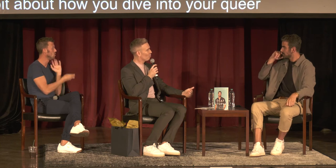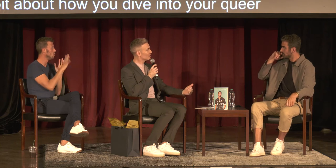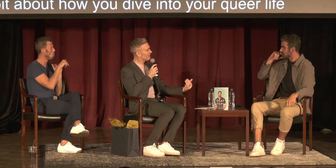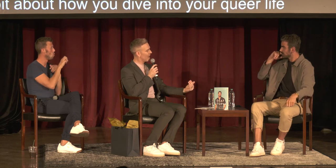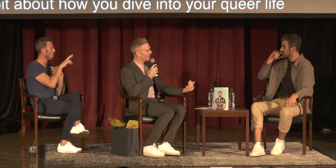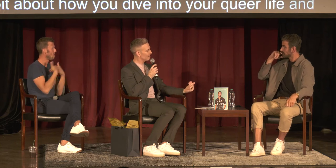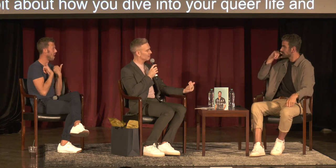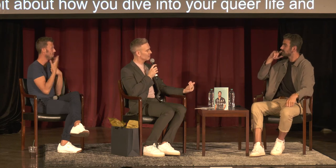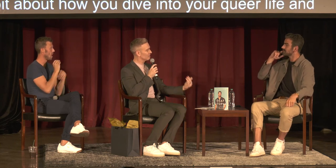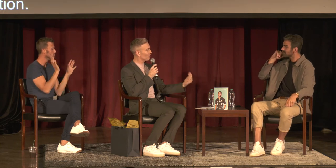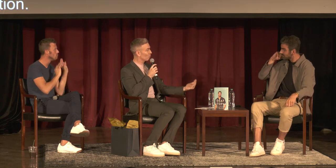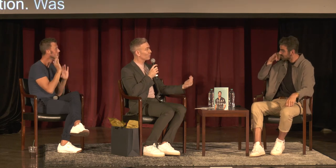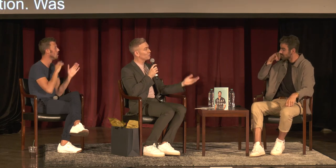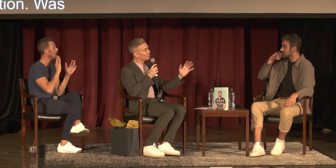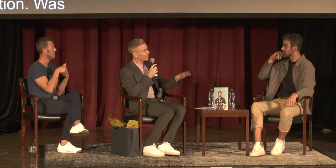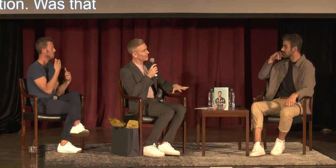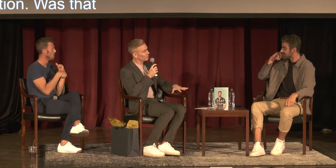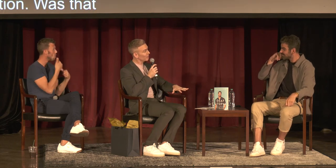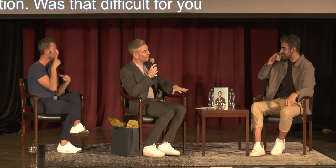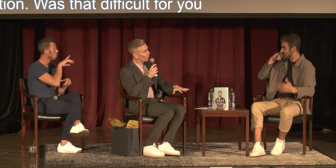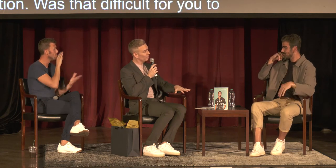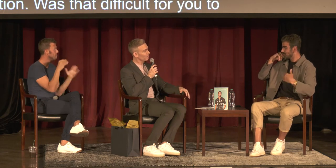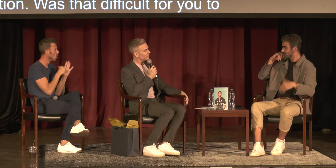Was that difficult for you to put in written form?